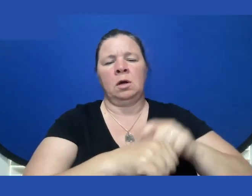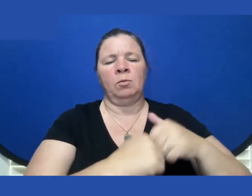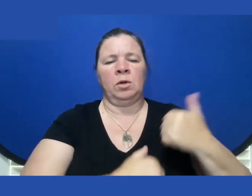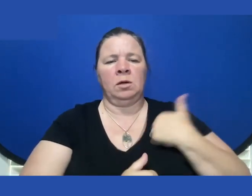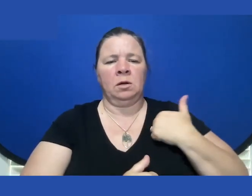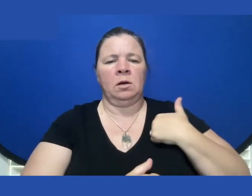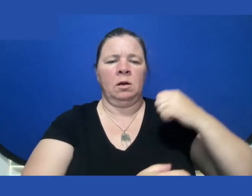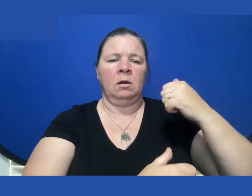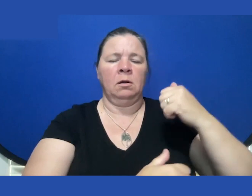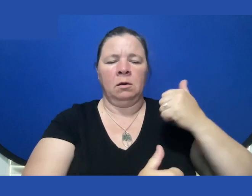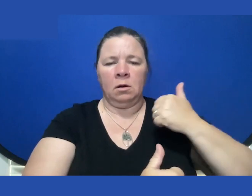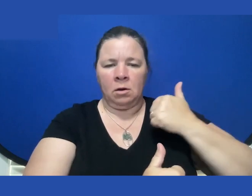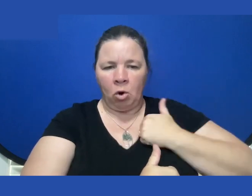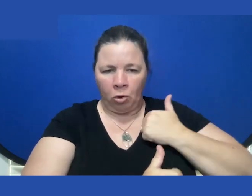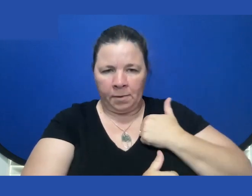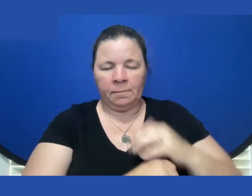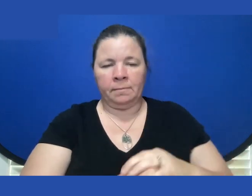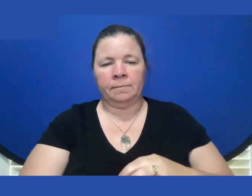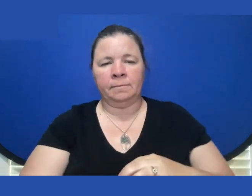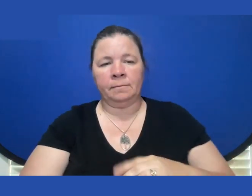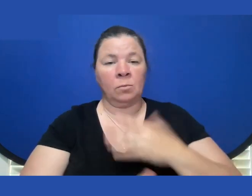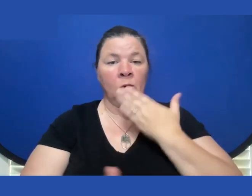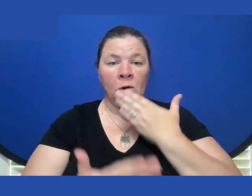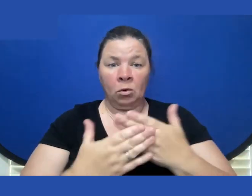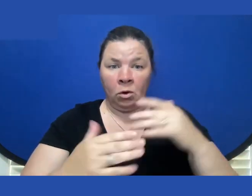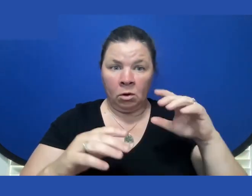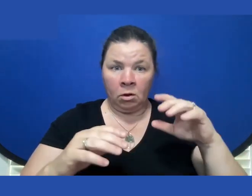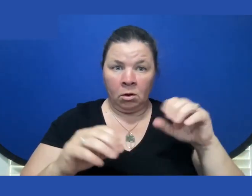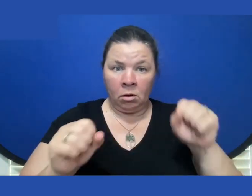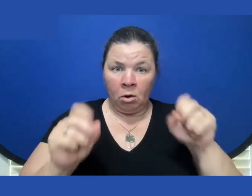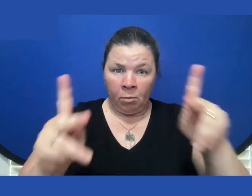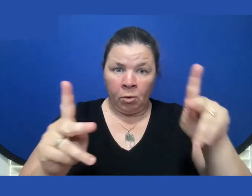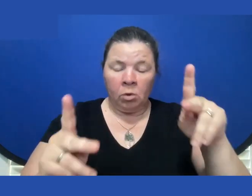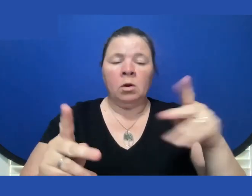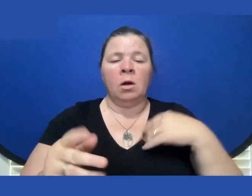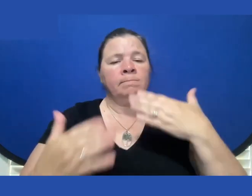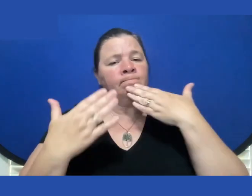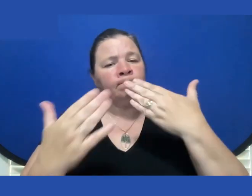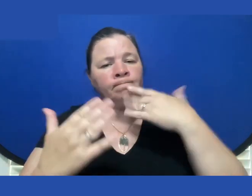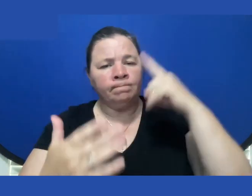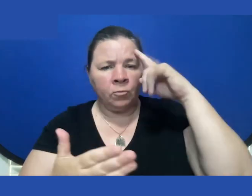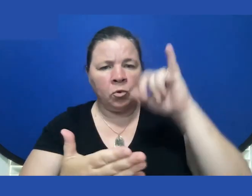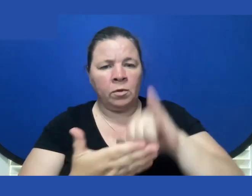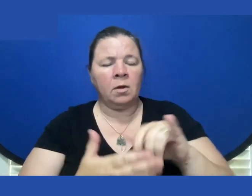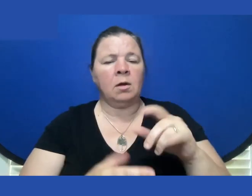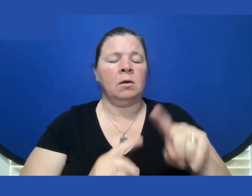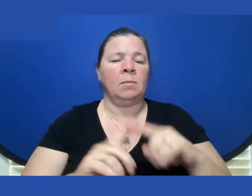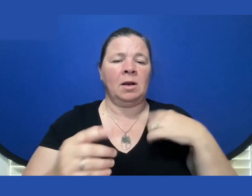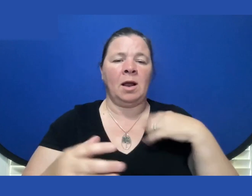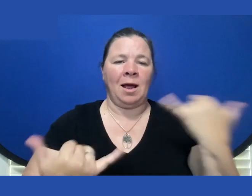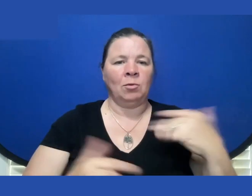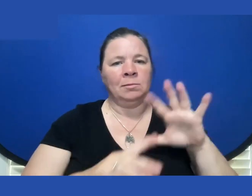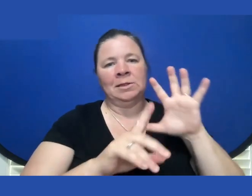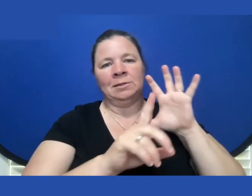So, you know, it's a great opportunity, and I'm really thankful for that and that's led me to tackle it.